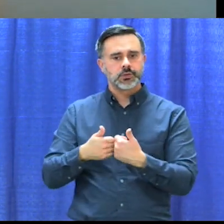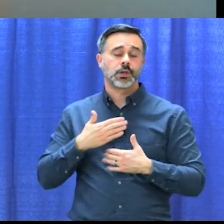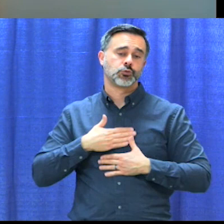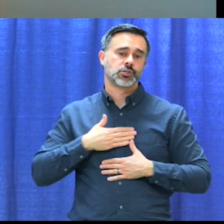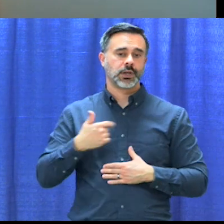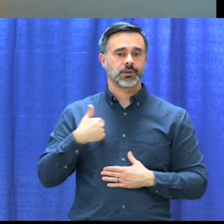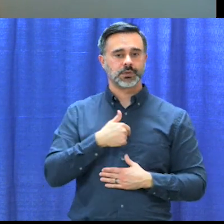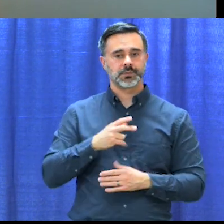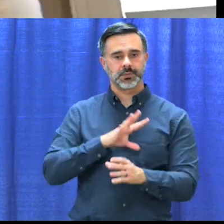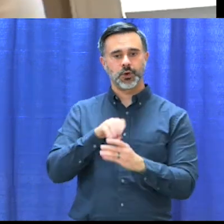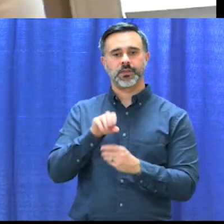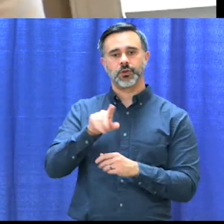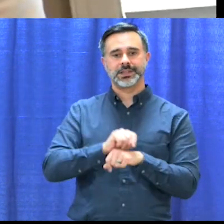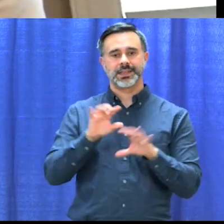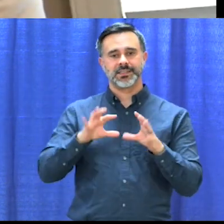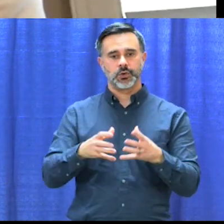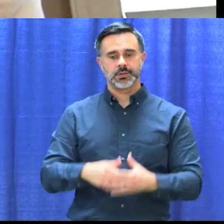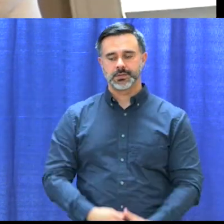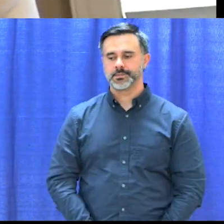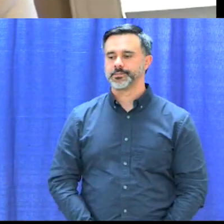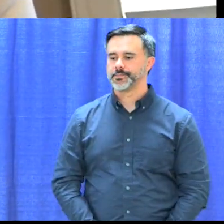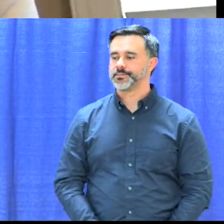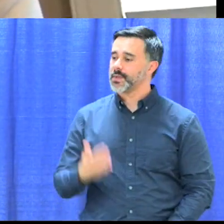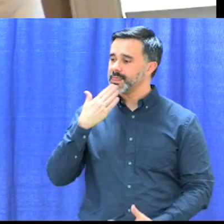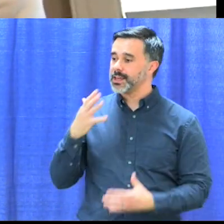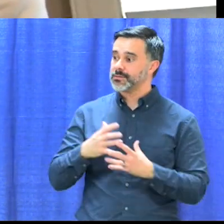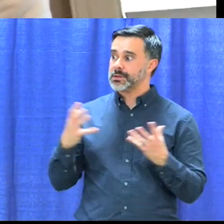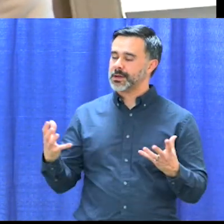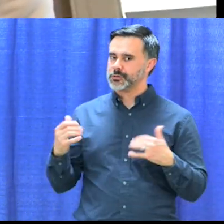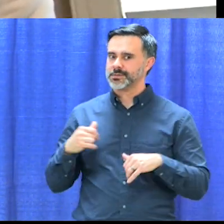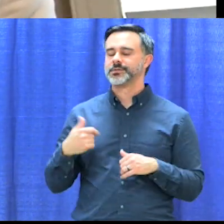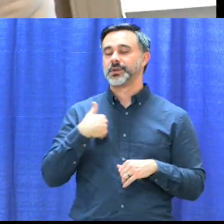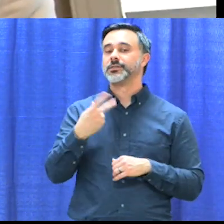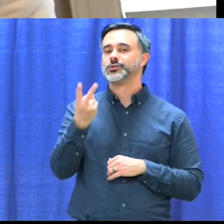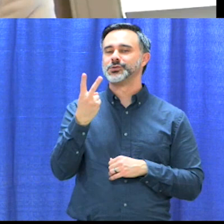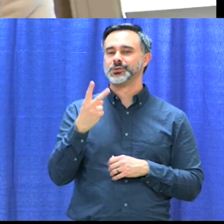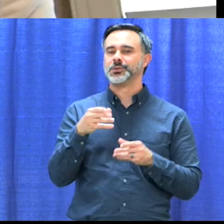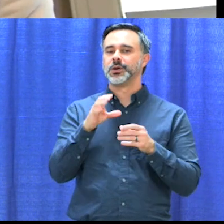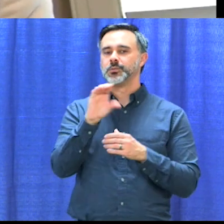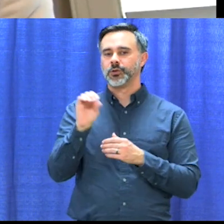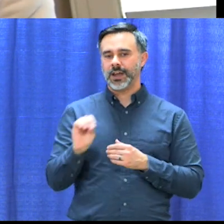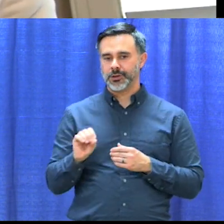[Leyva speaking] Great thank you very much Heidi. We've got two providers left that is Cox and AT&T.